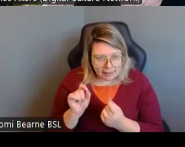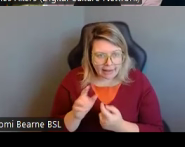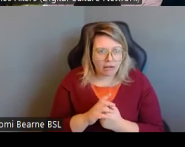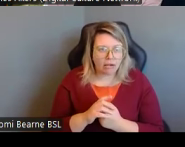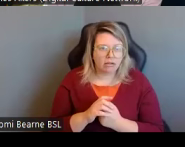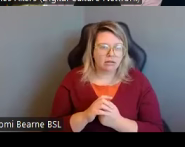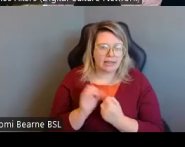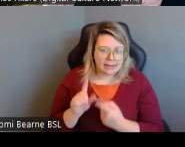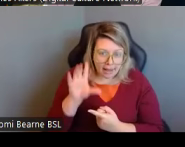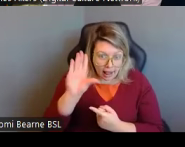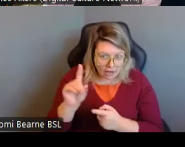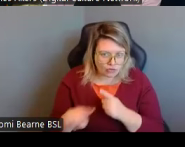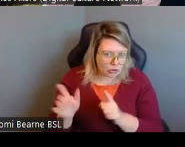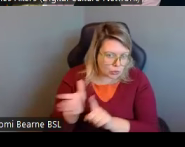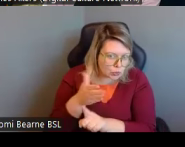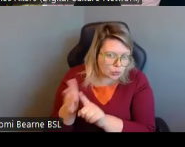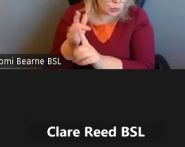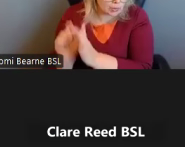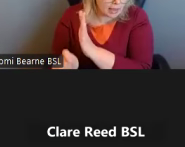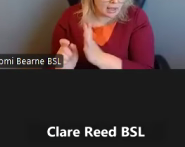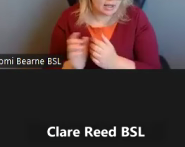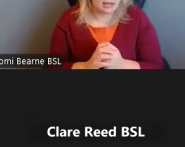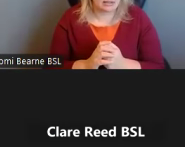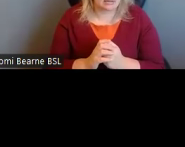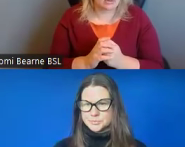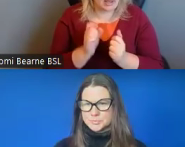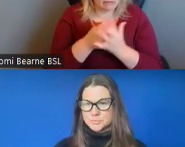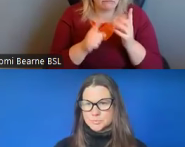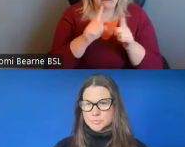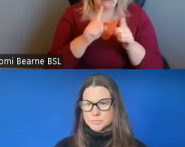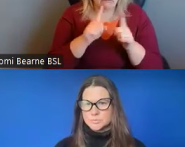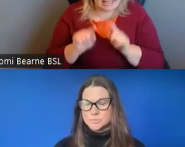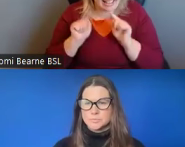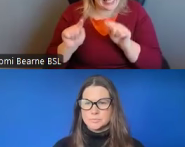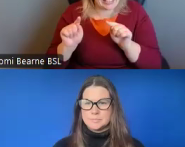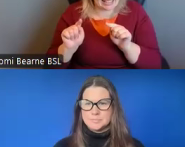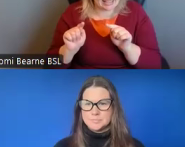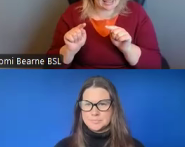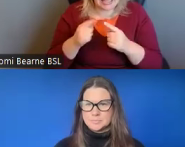There's different actions here set by Aaron about how he wants to do it. This is where the data and the metrics come in.